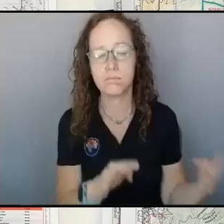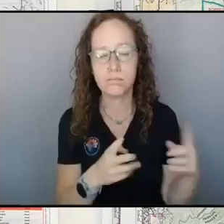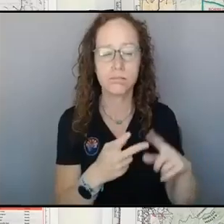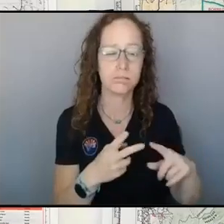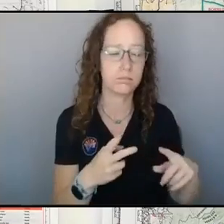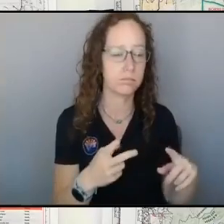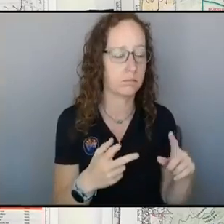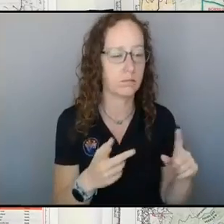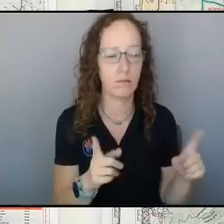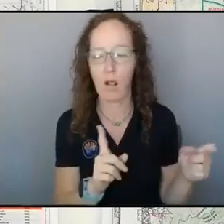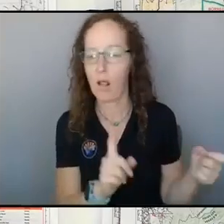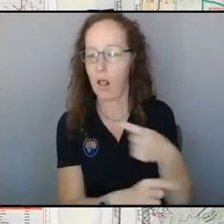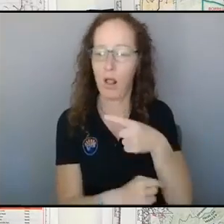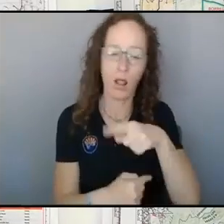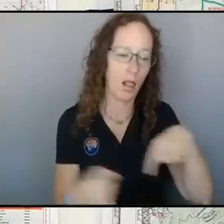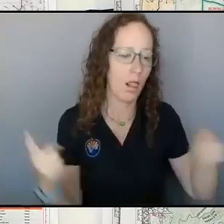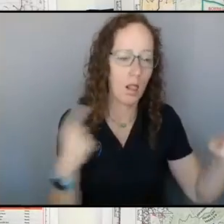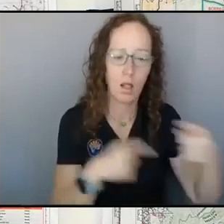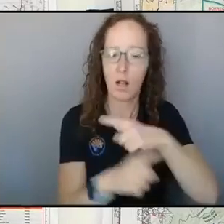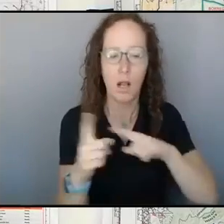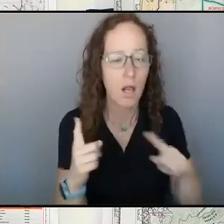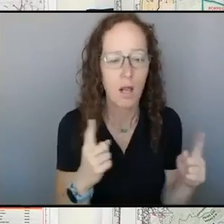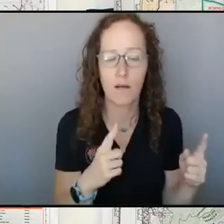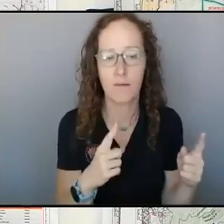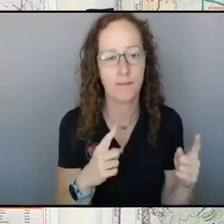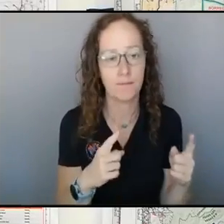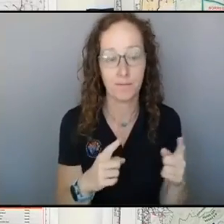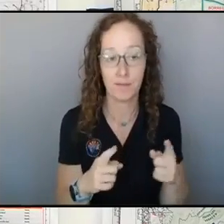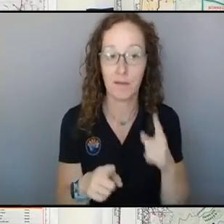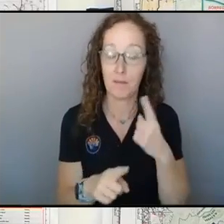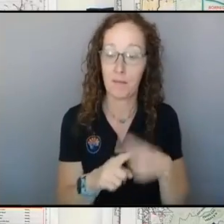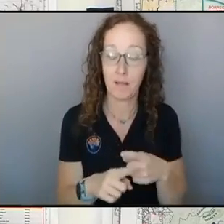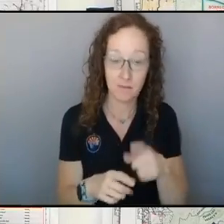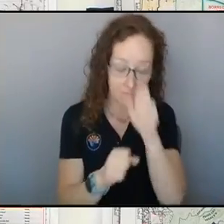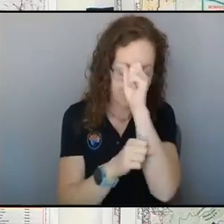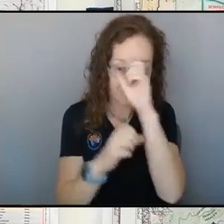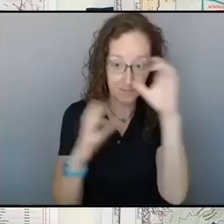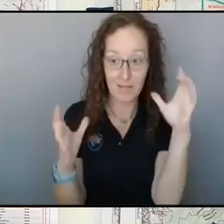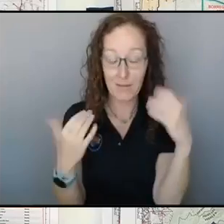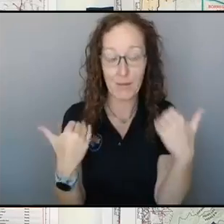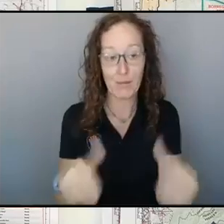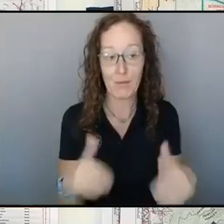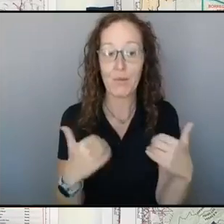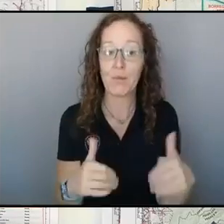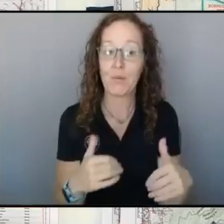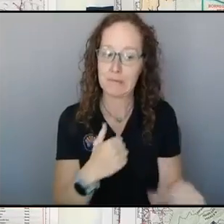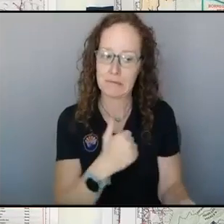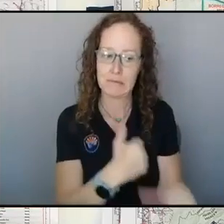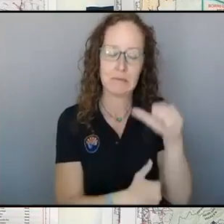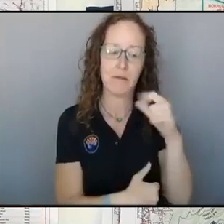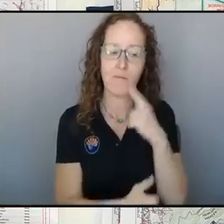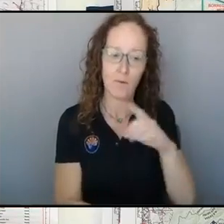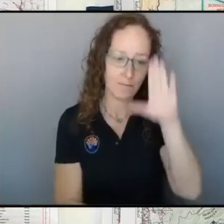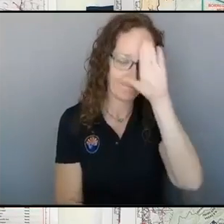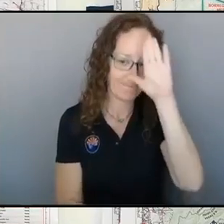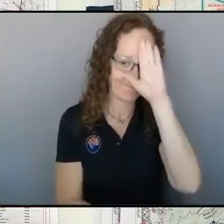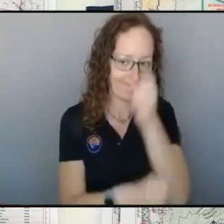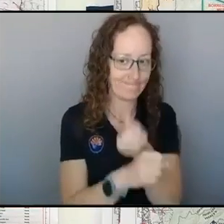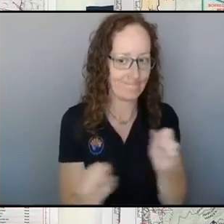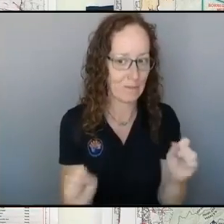come from all directions, and as you can imagine that is an incredible threat to firefighter safety. So, expecting